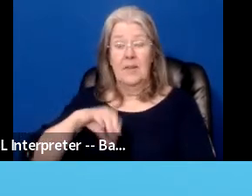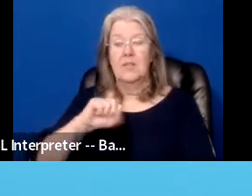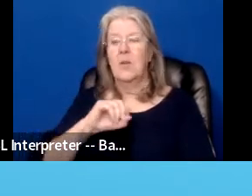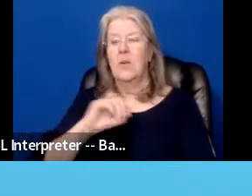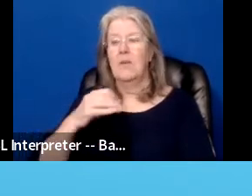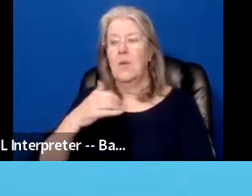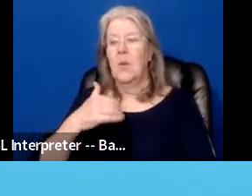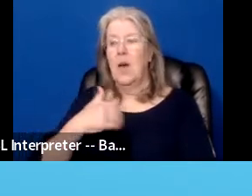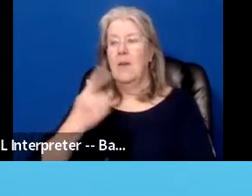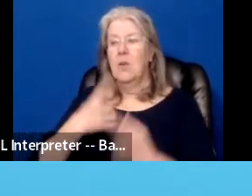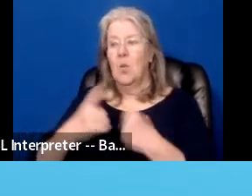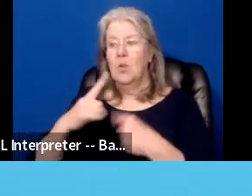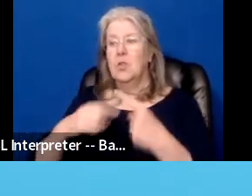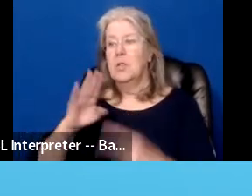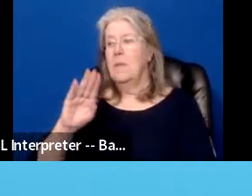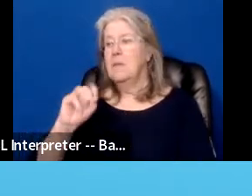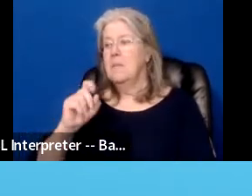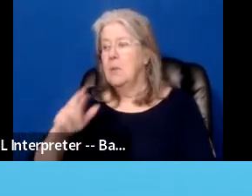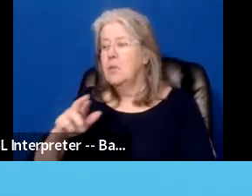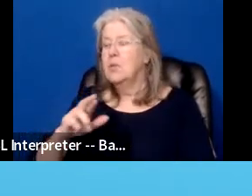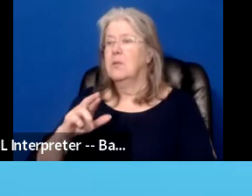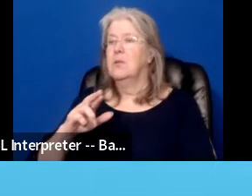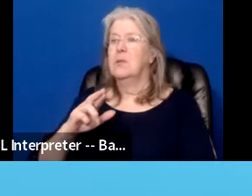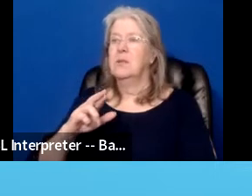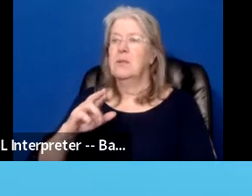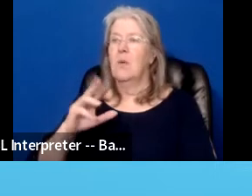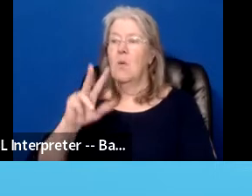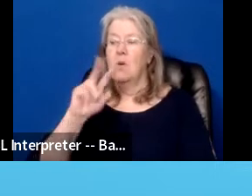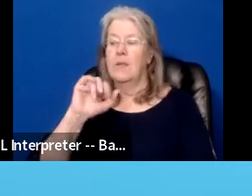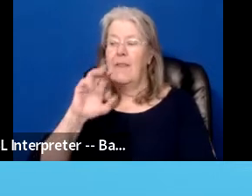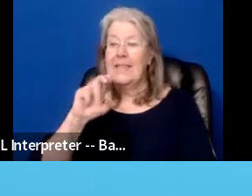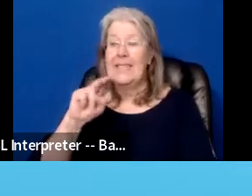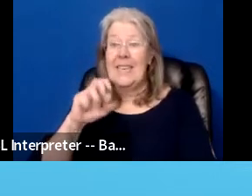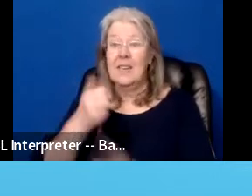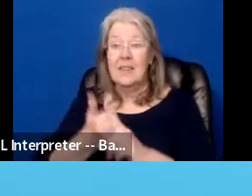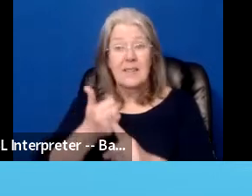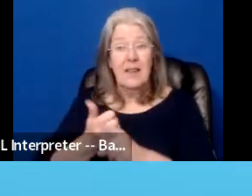booster or any of those pieces I would definitely talk to your own physician about that.